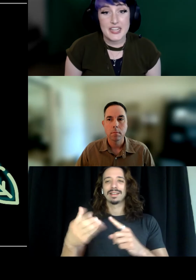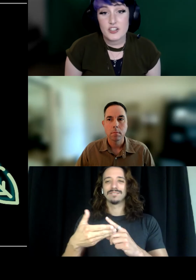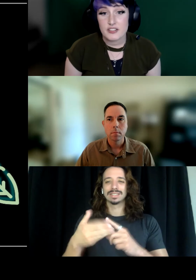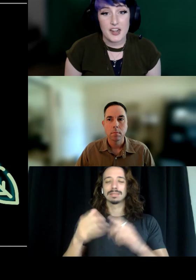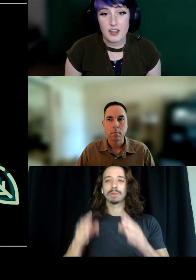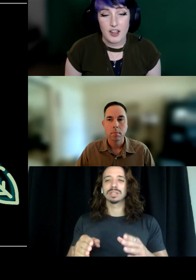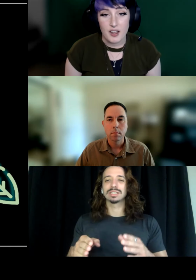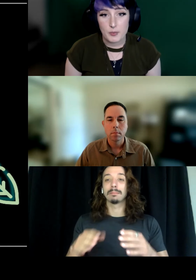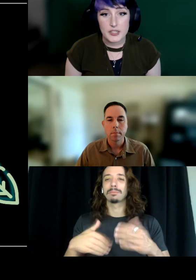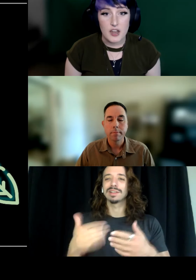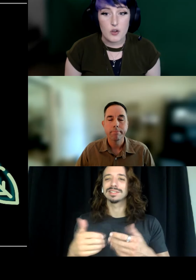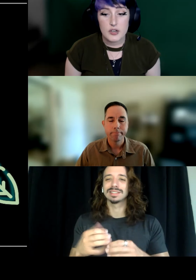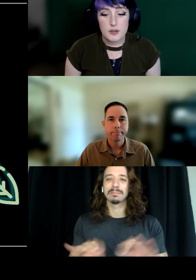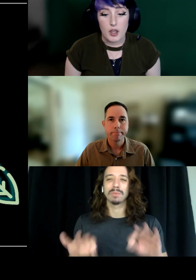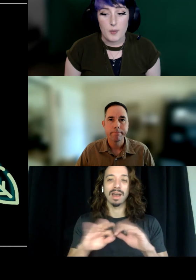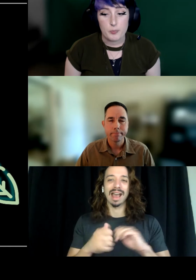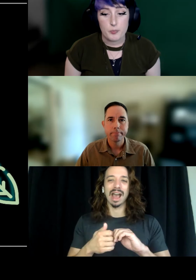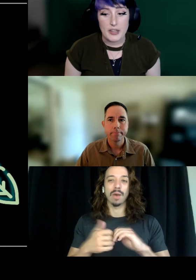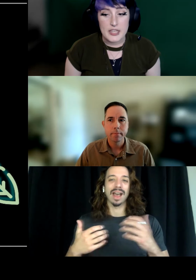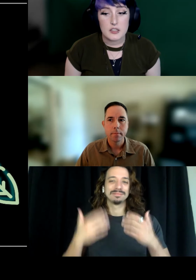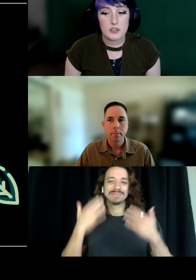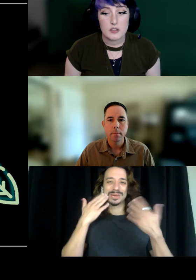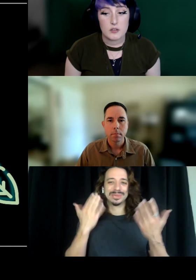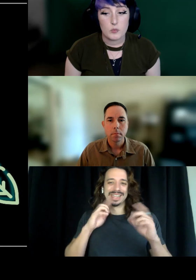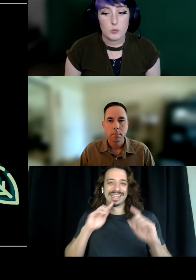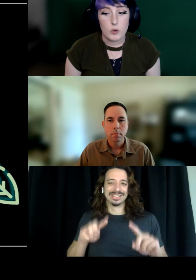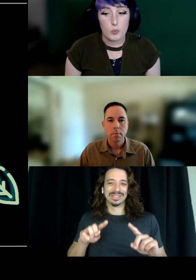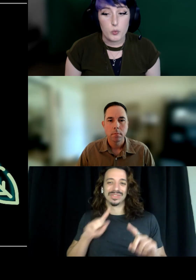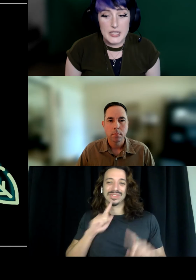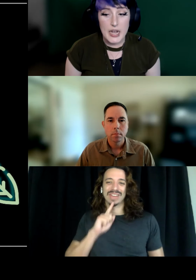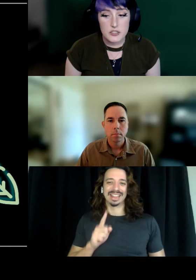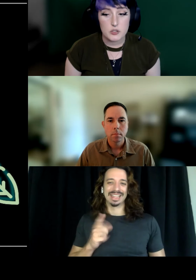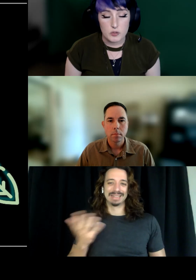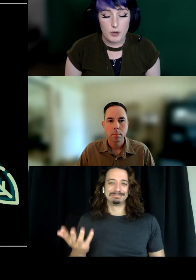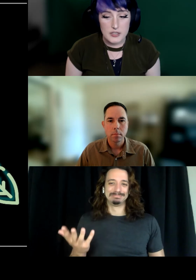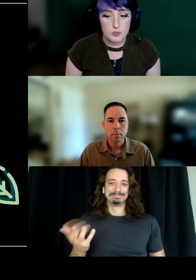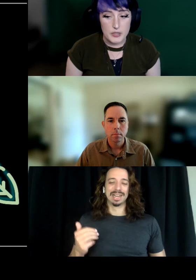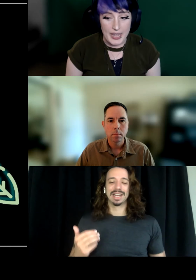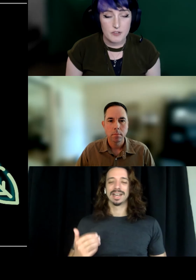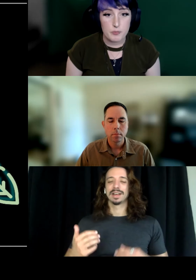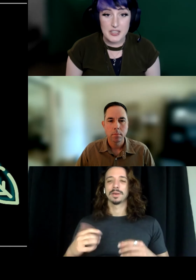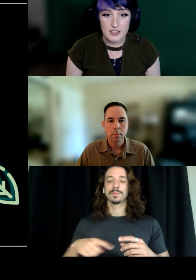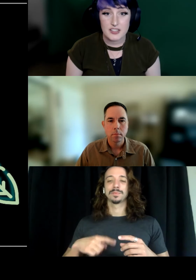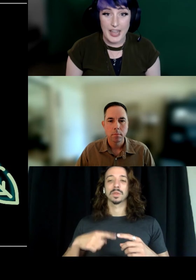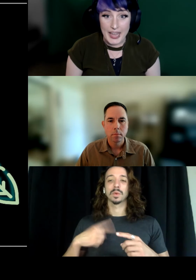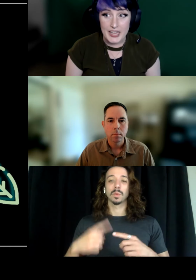have the answer to that. I really don't. I think what we got to, the process we have because a)